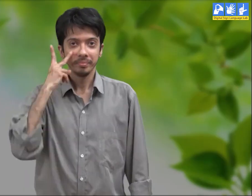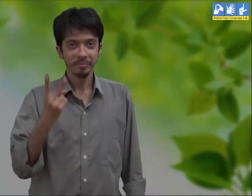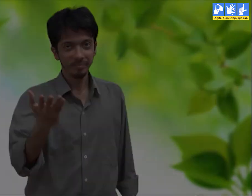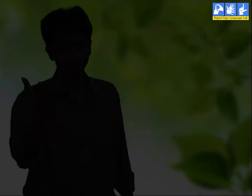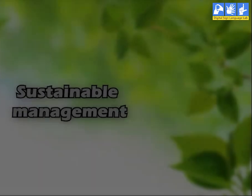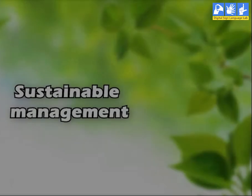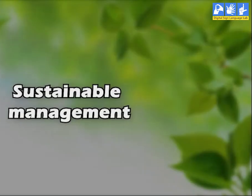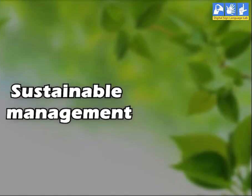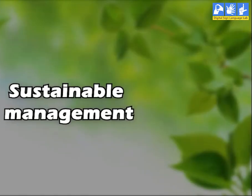Let's take a look at the topic.